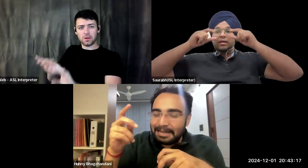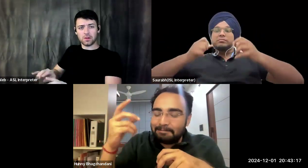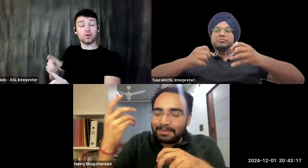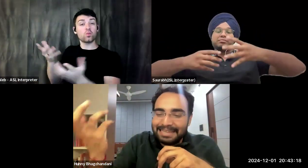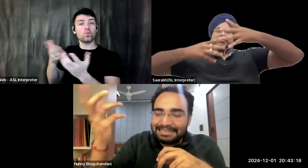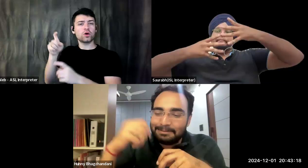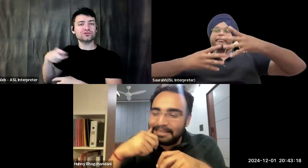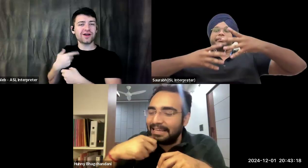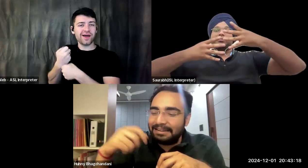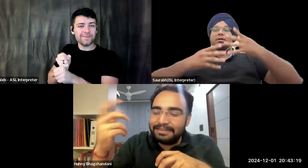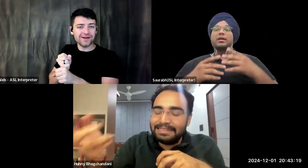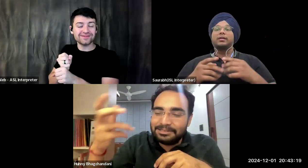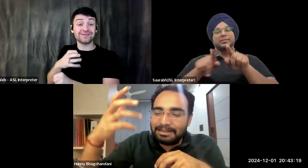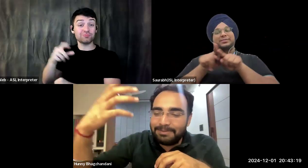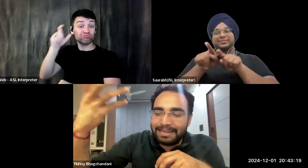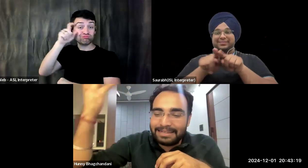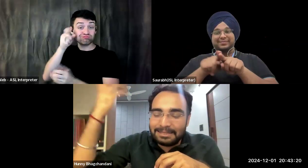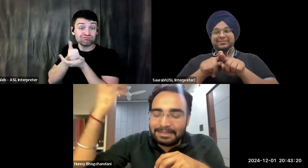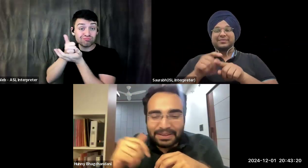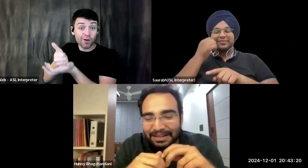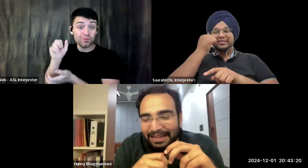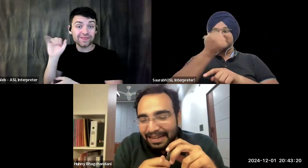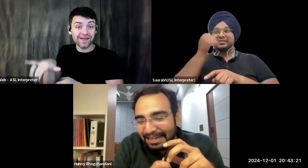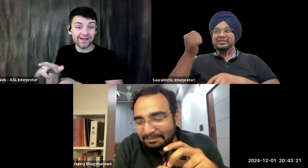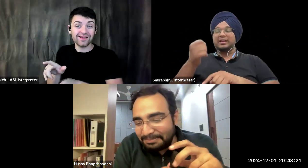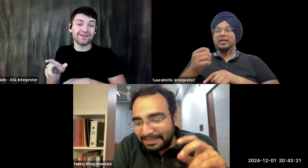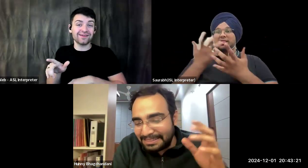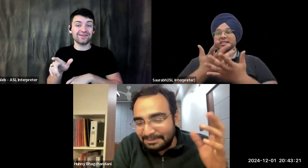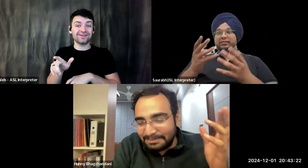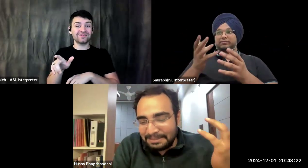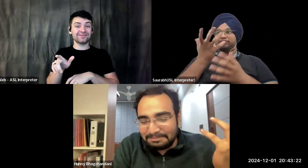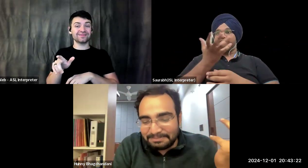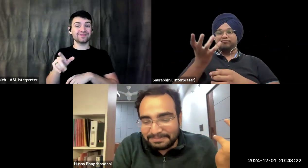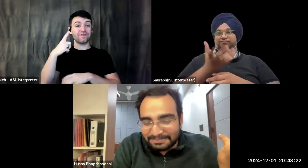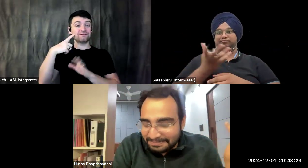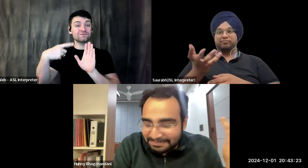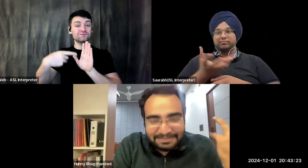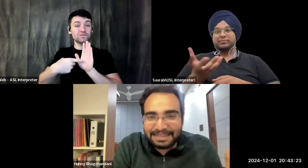For example, with this, you can make uh some uh some